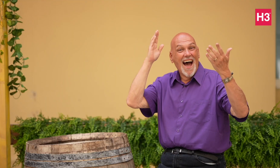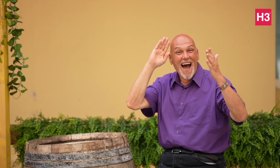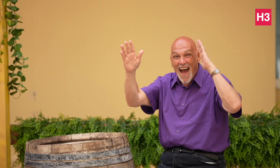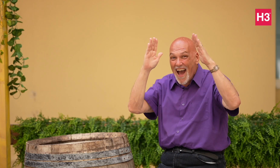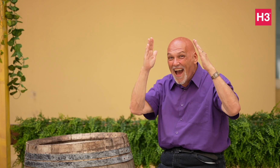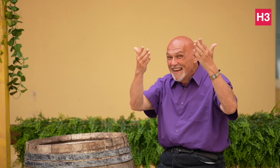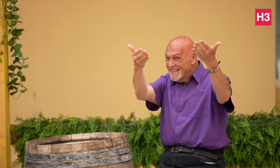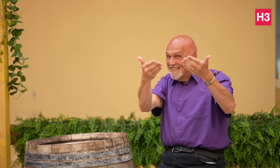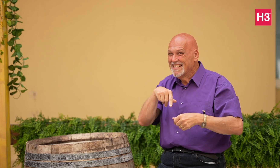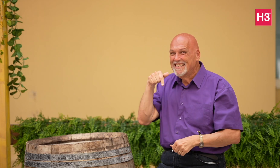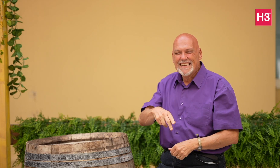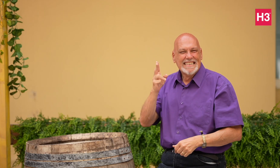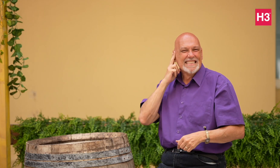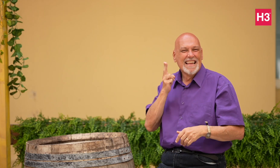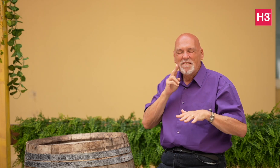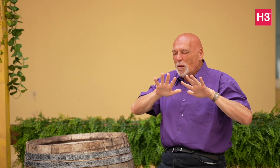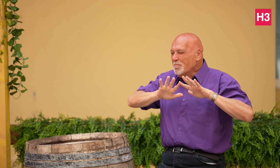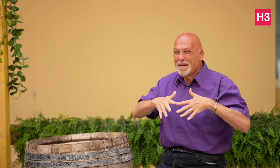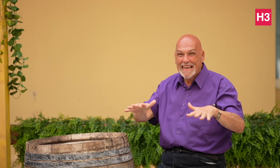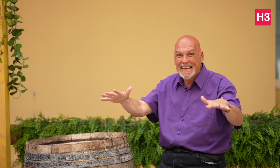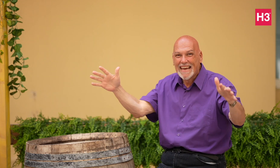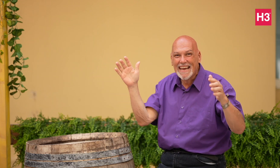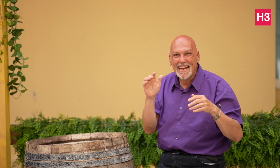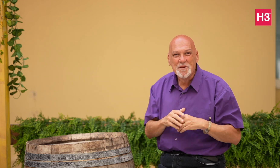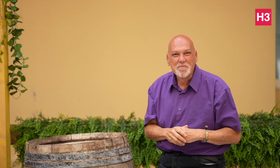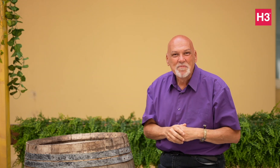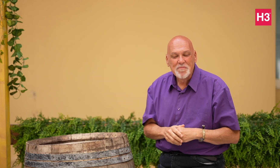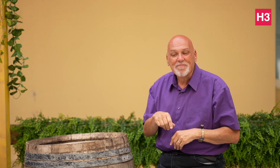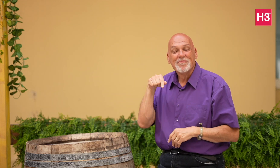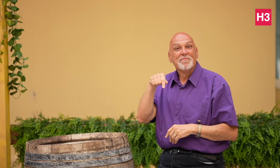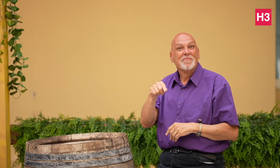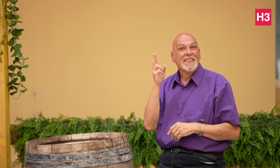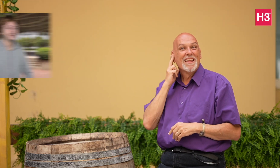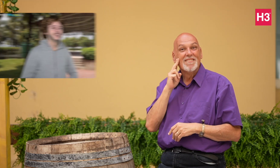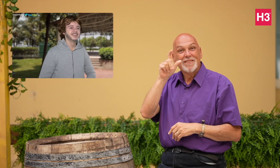Welcome to DeafBeat! What happens when a Deaf person